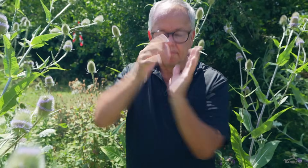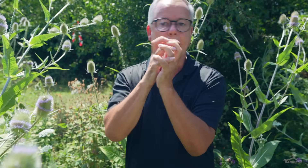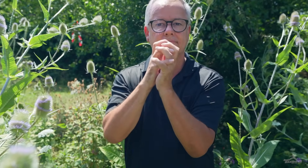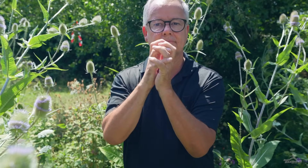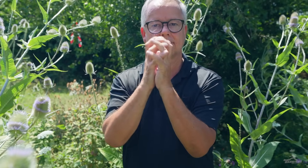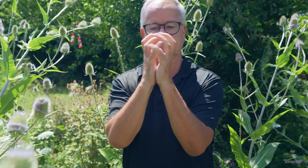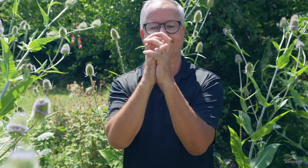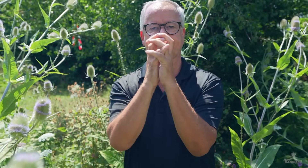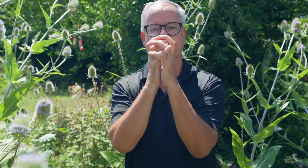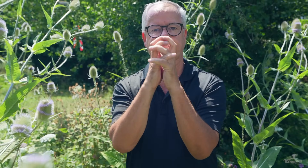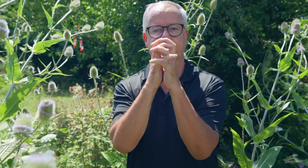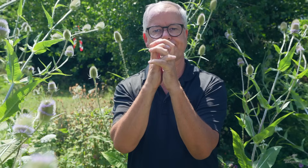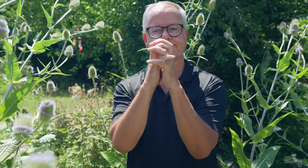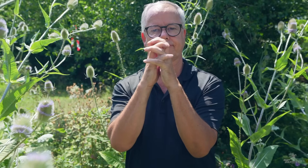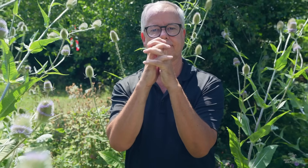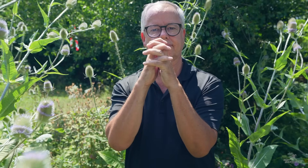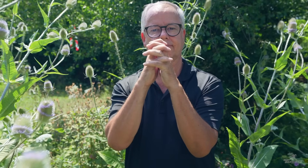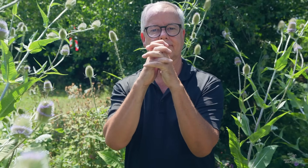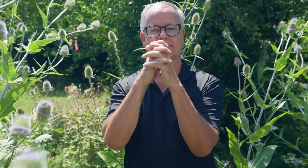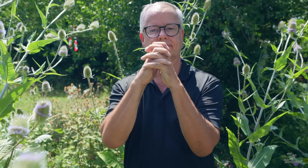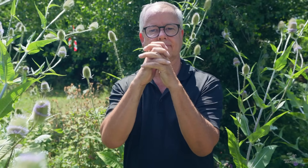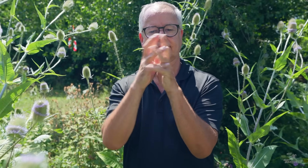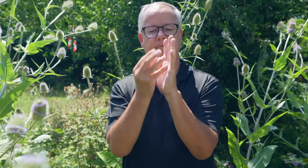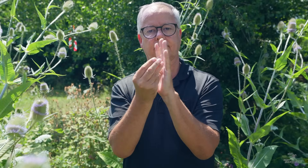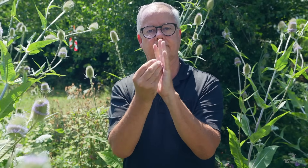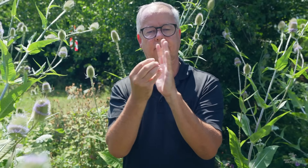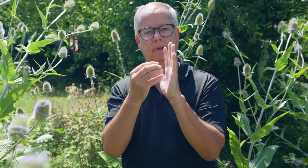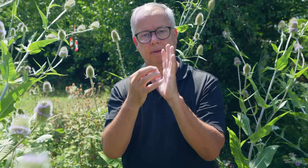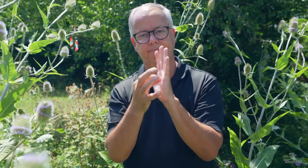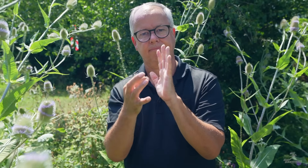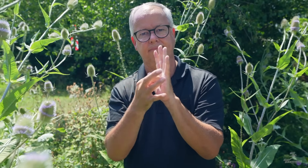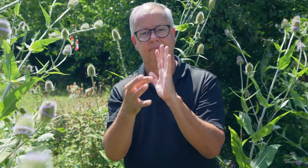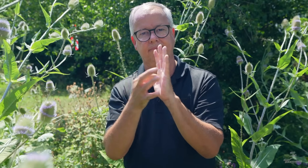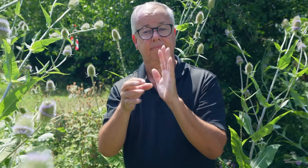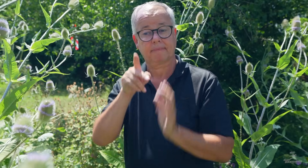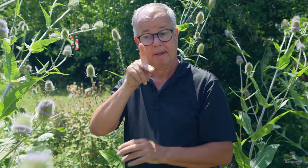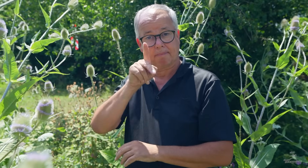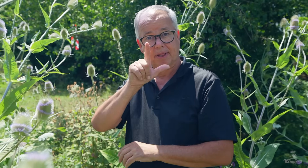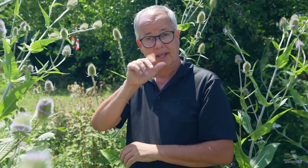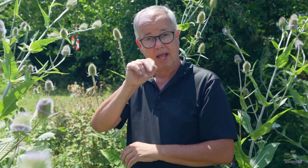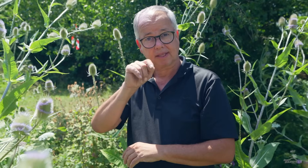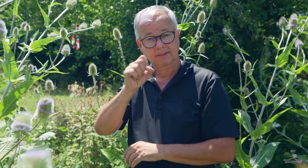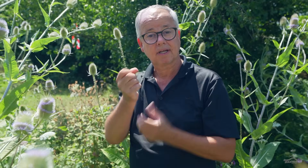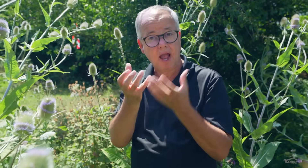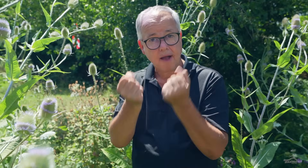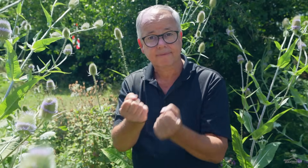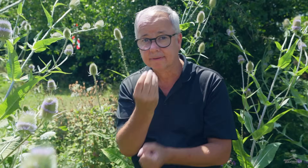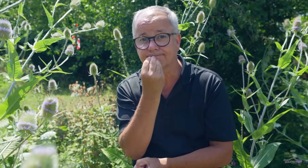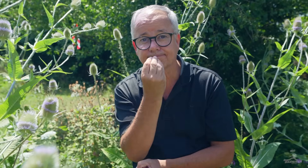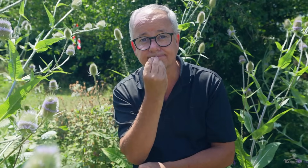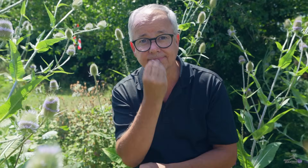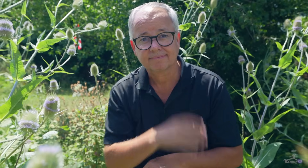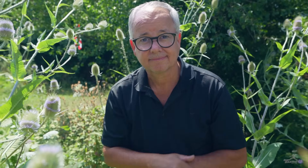to be swallowed by the trap. Plants do have mouths!